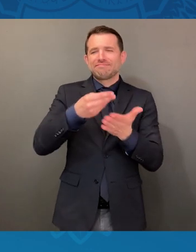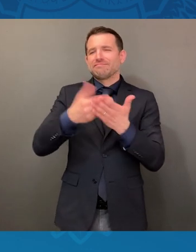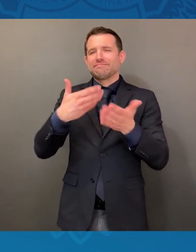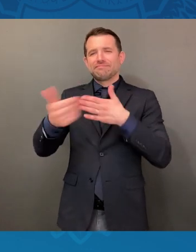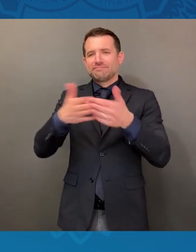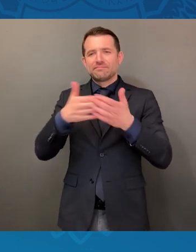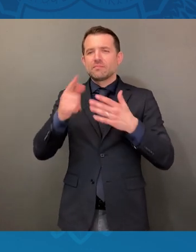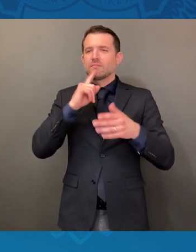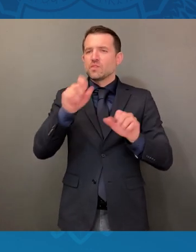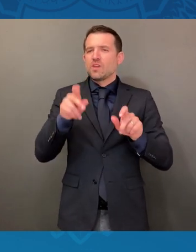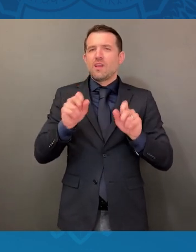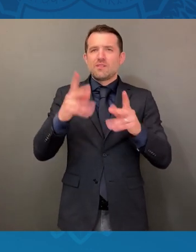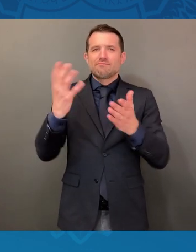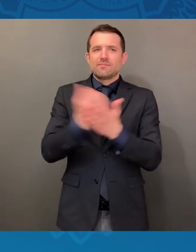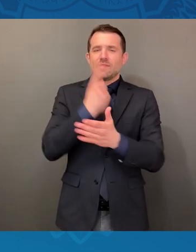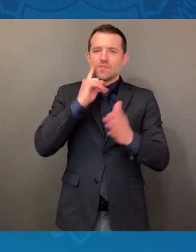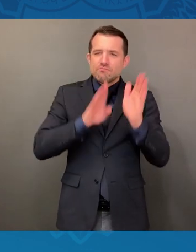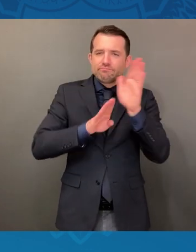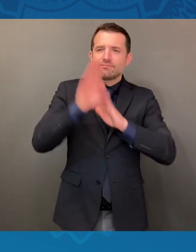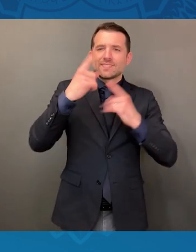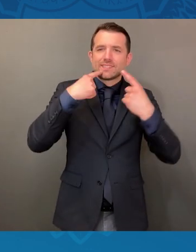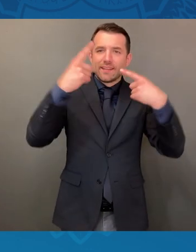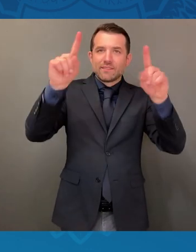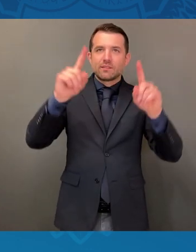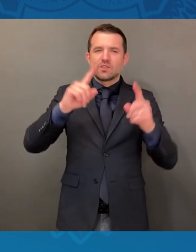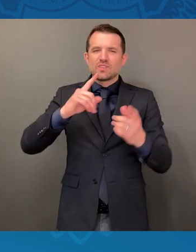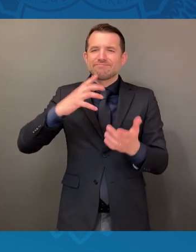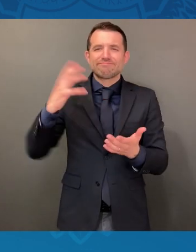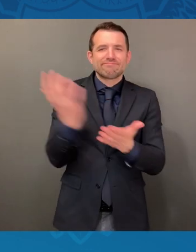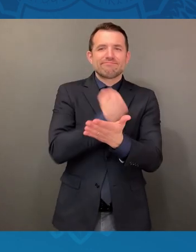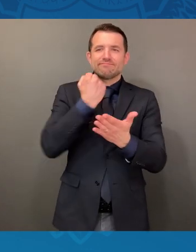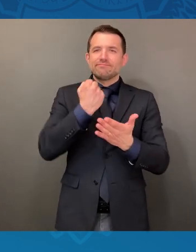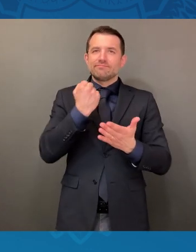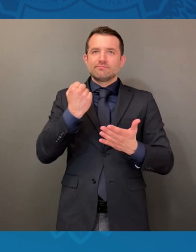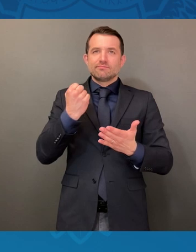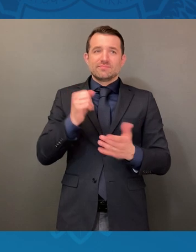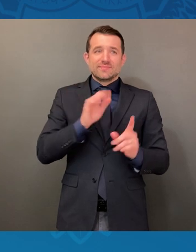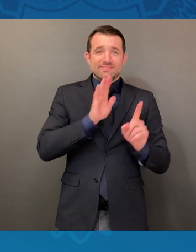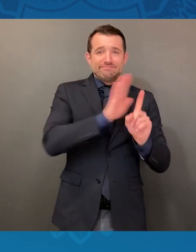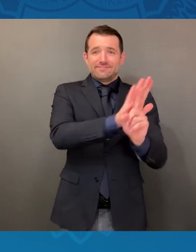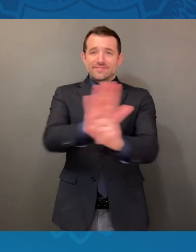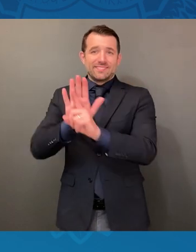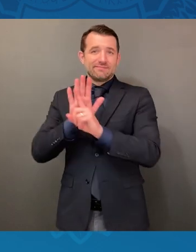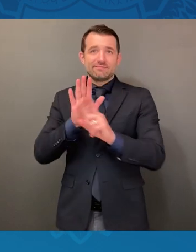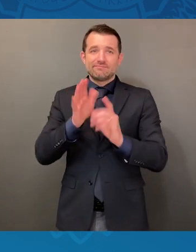to achieve their God given potential, in particular when it comes to our children.